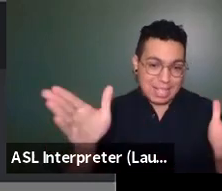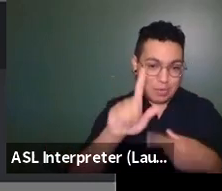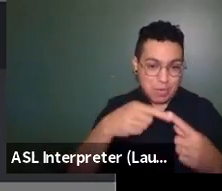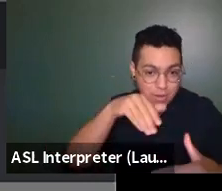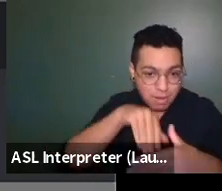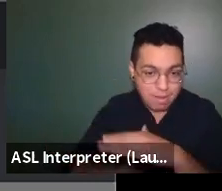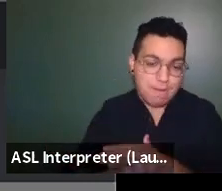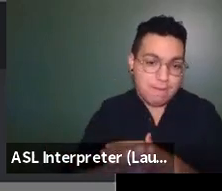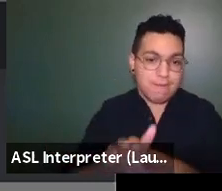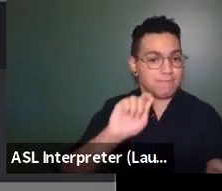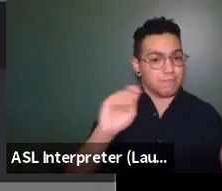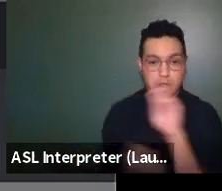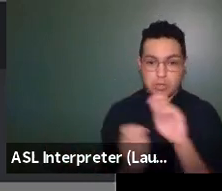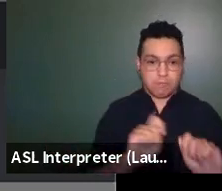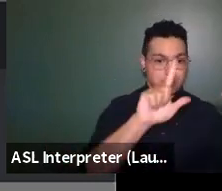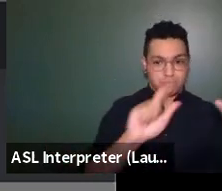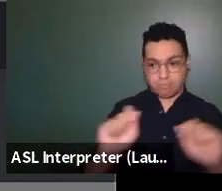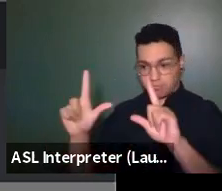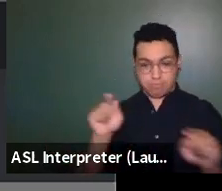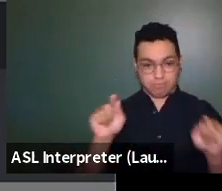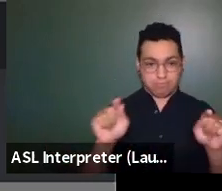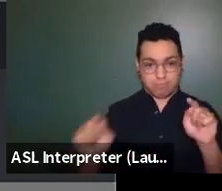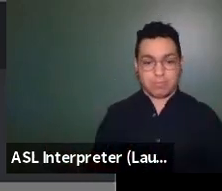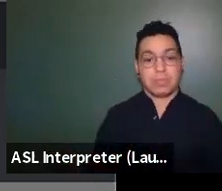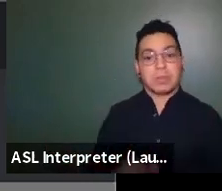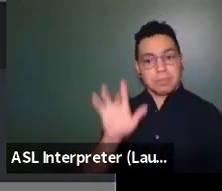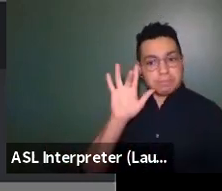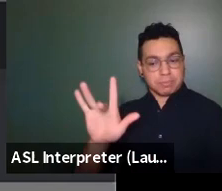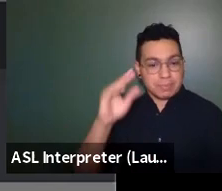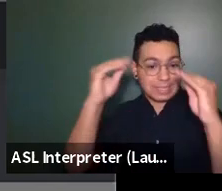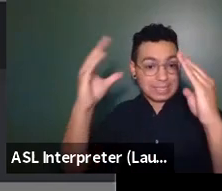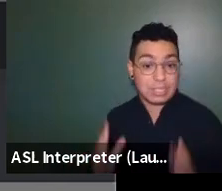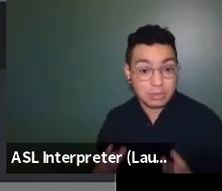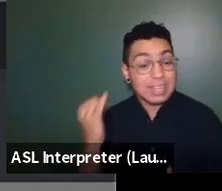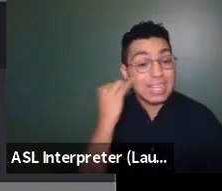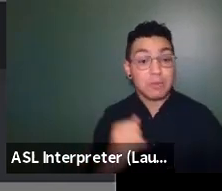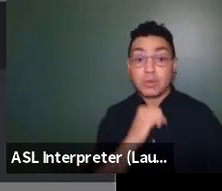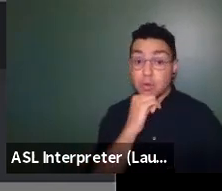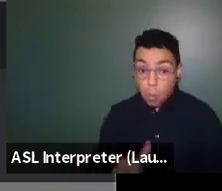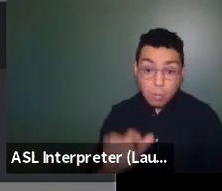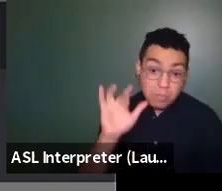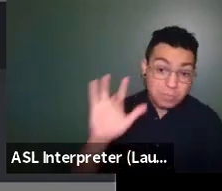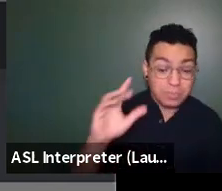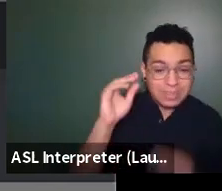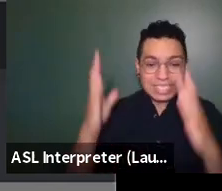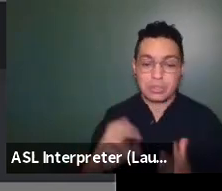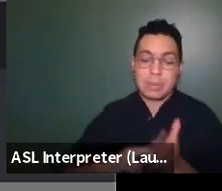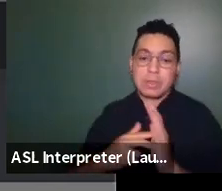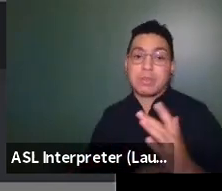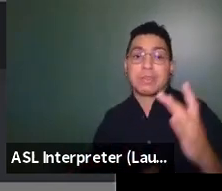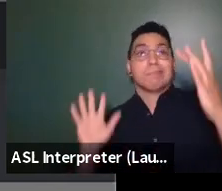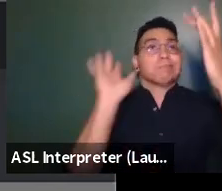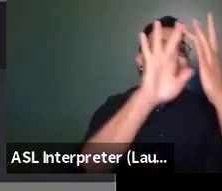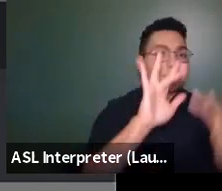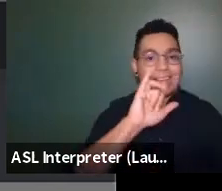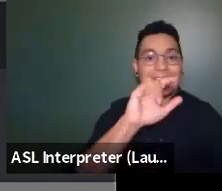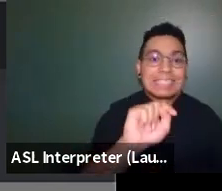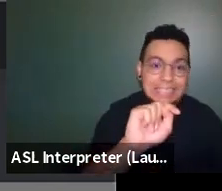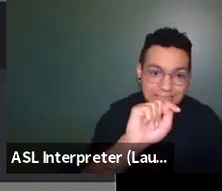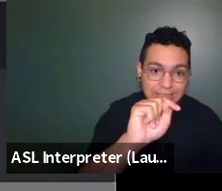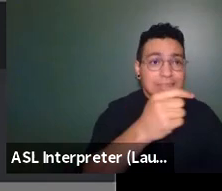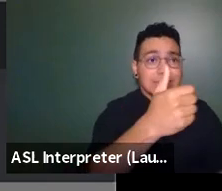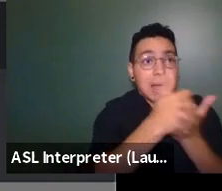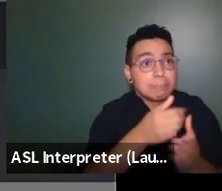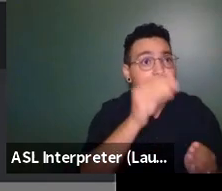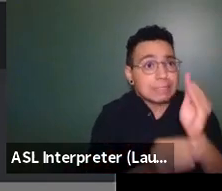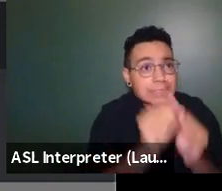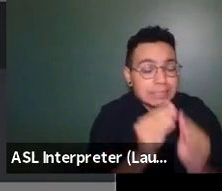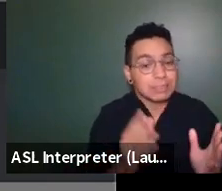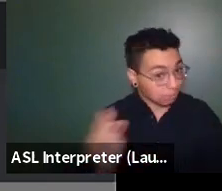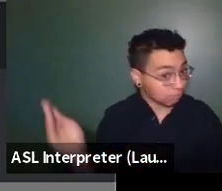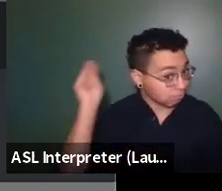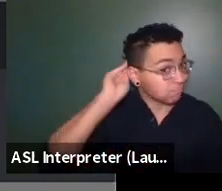ESD 112 - Katherine Livick: So you're going to tell it that you're a teacher. And if you don't tell it that you're a teacher, you're going to have to contact IT to fix that for you. So keep that in mind. I'm going to be a teacher.